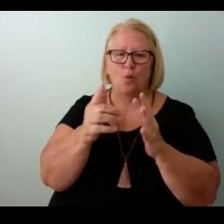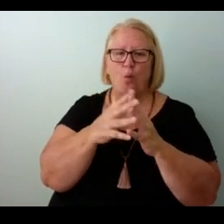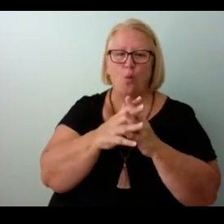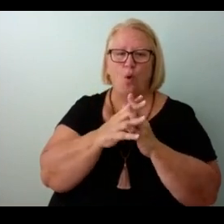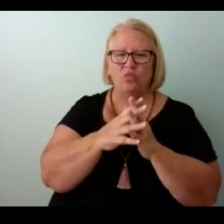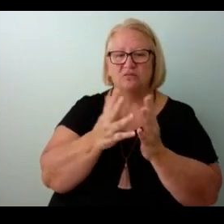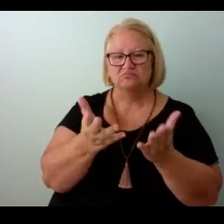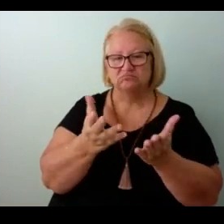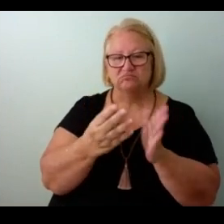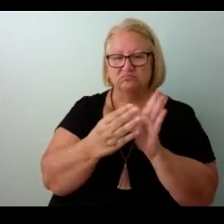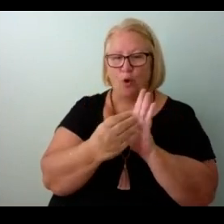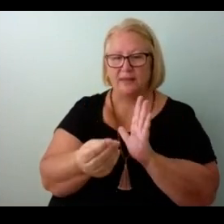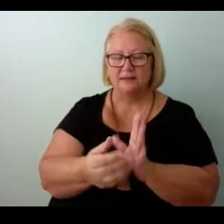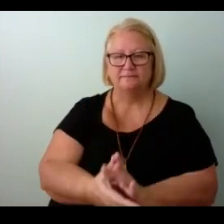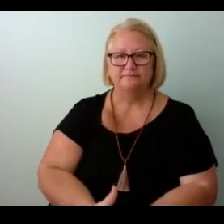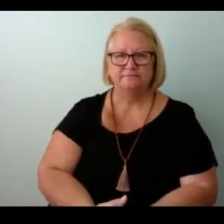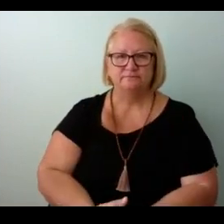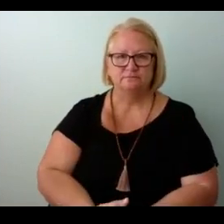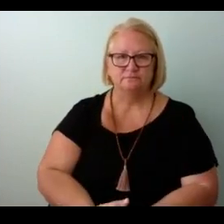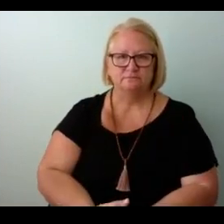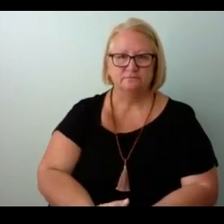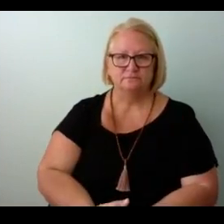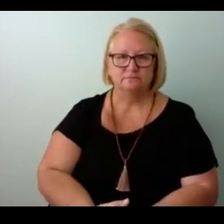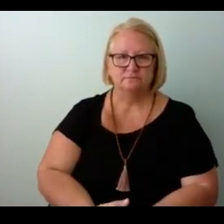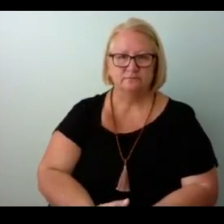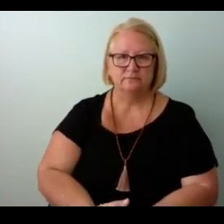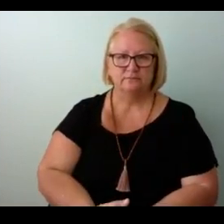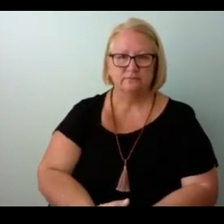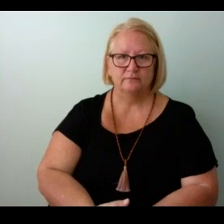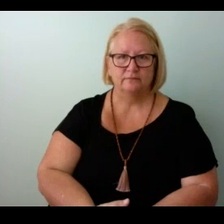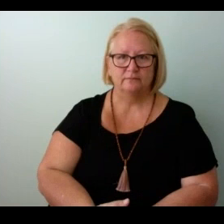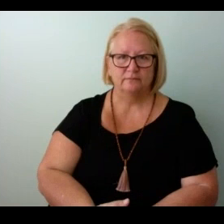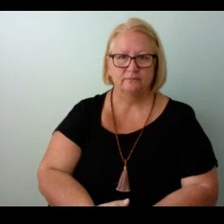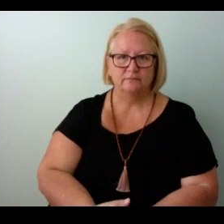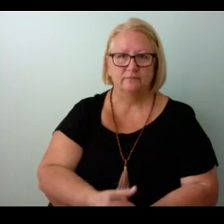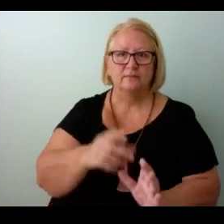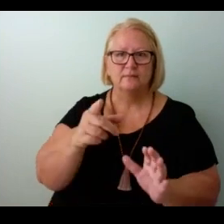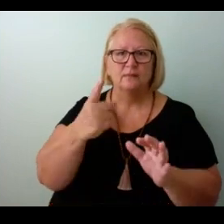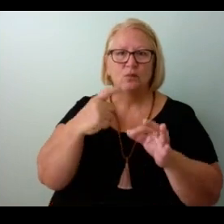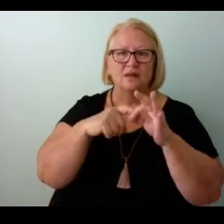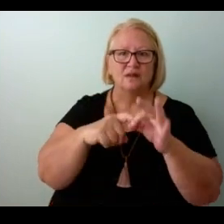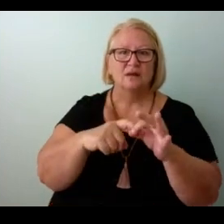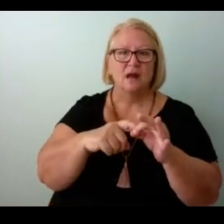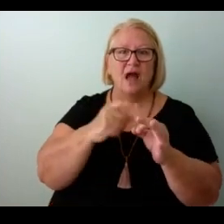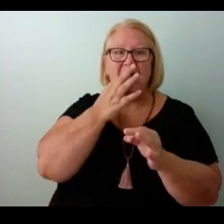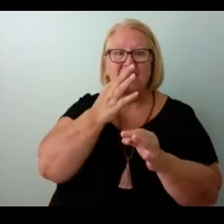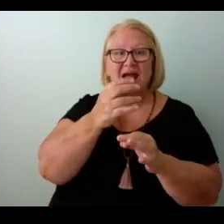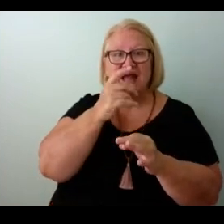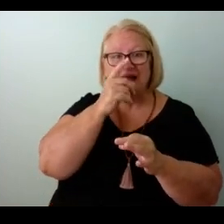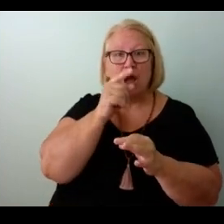There's a question coming through and we haven't covered this around can you access your super in financial hardship.